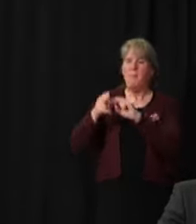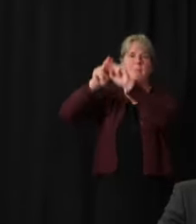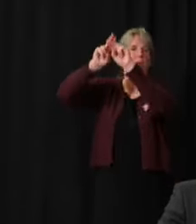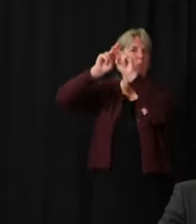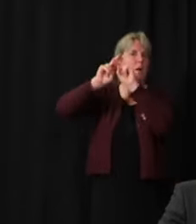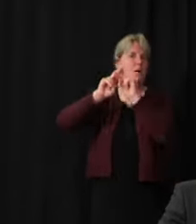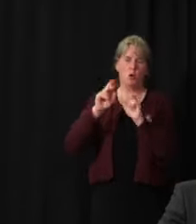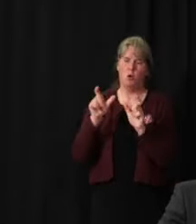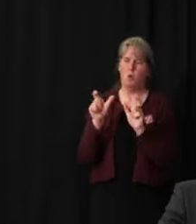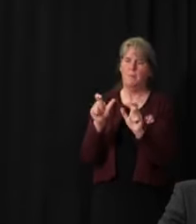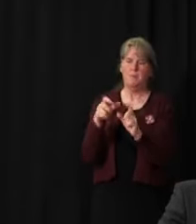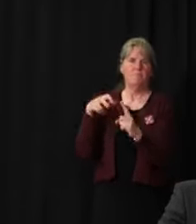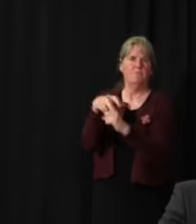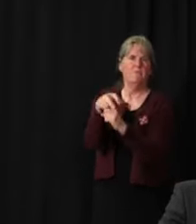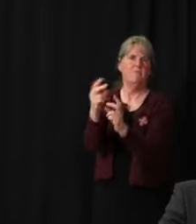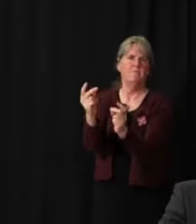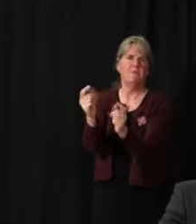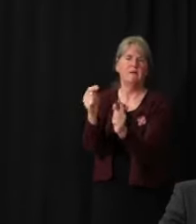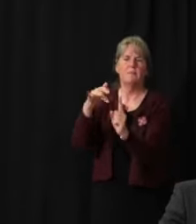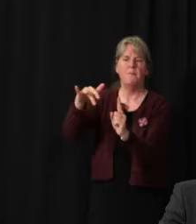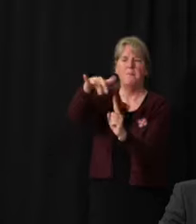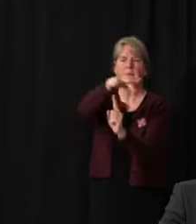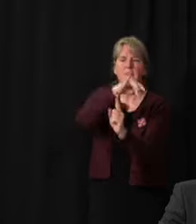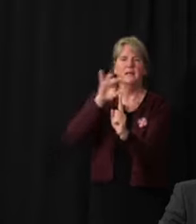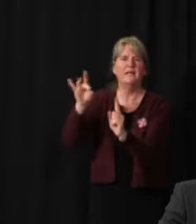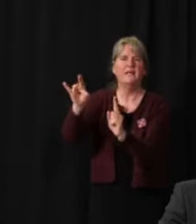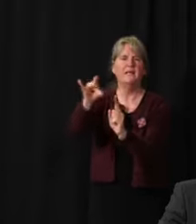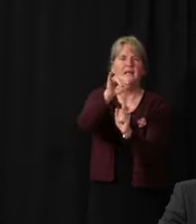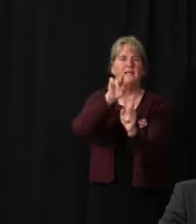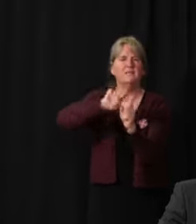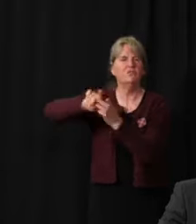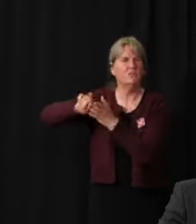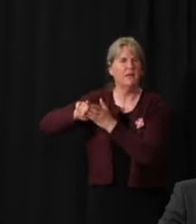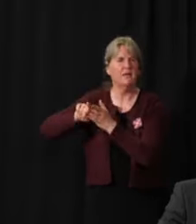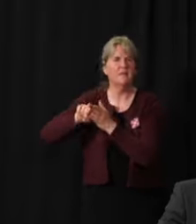we remain on top of the epidemic. Having measures in place that